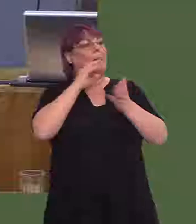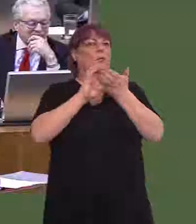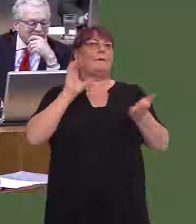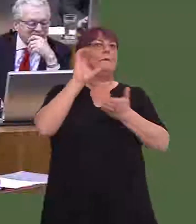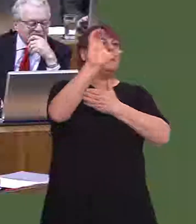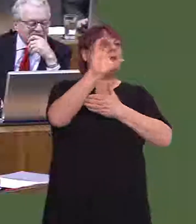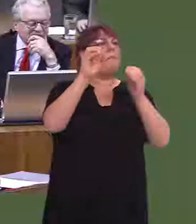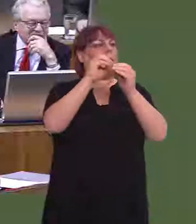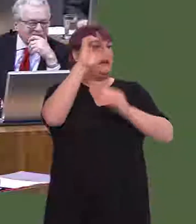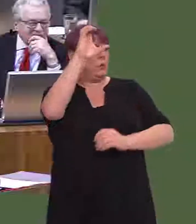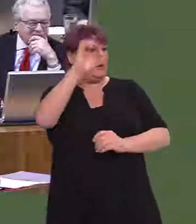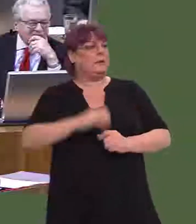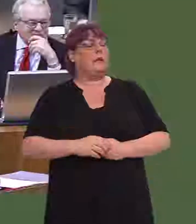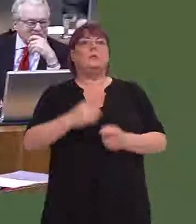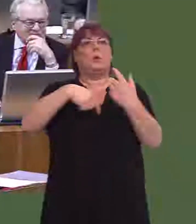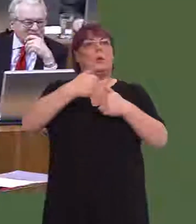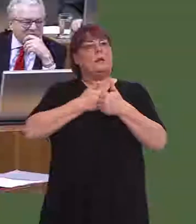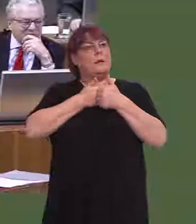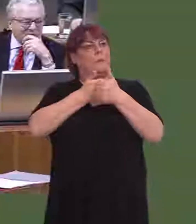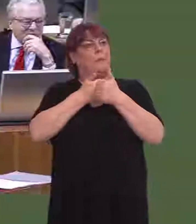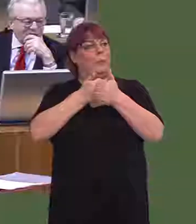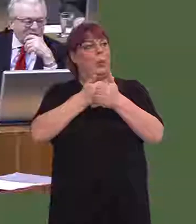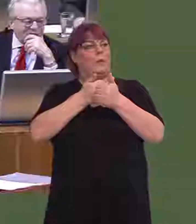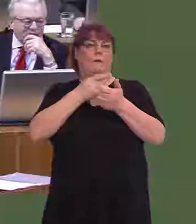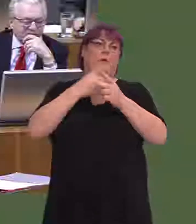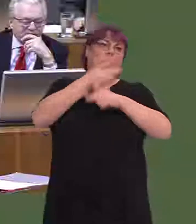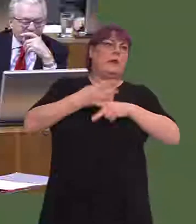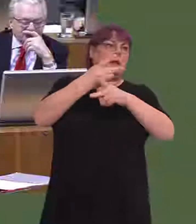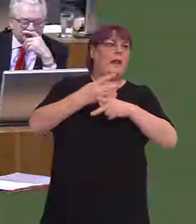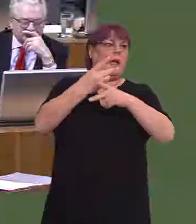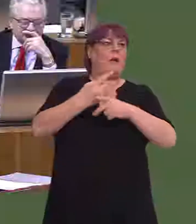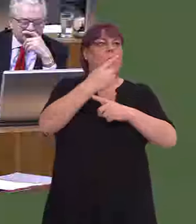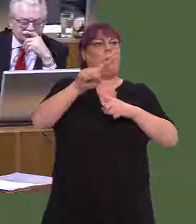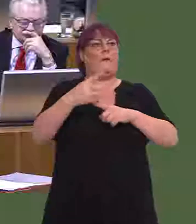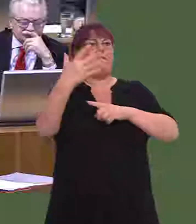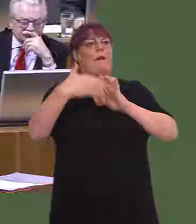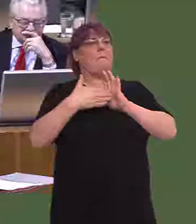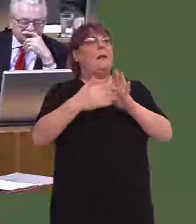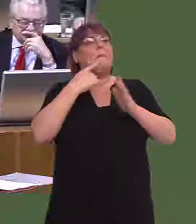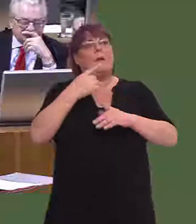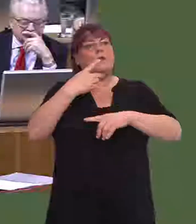and the support for developing sustainable unscheduled careó£1.5 million over two years. What does that mean?